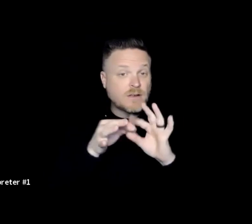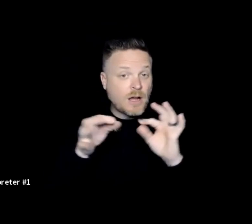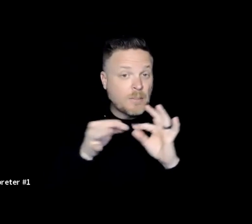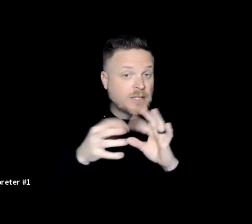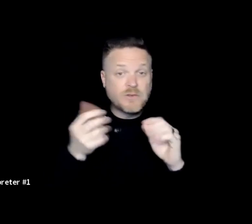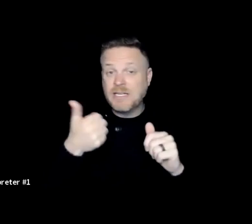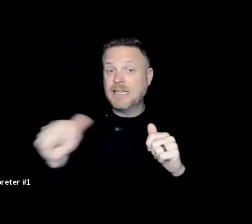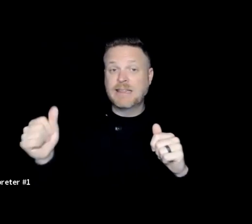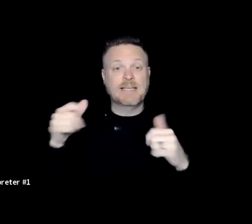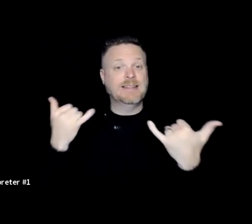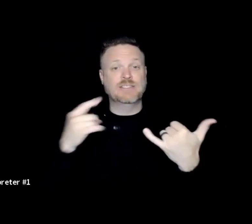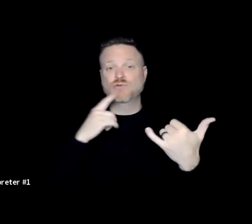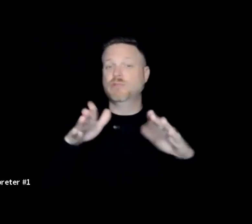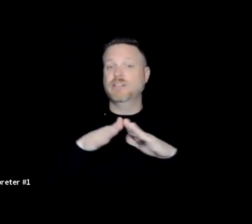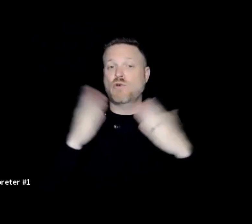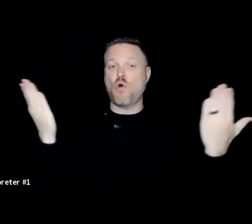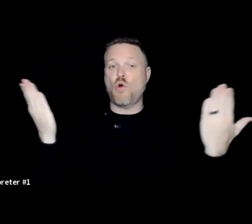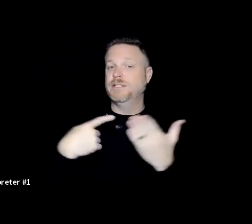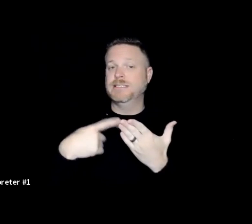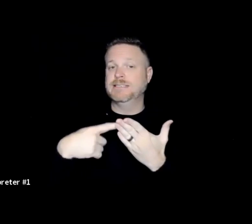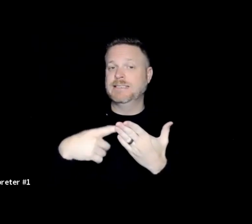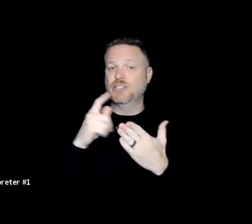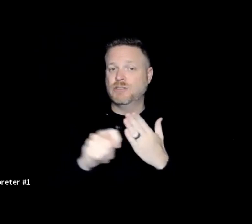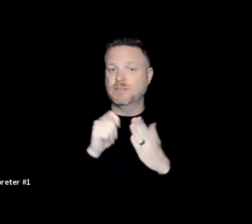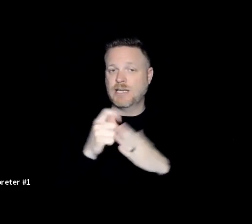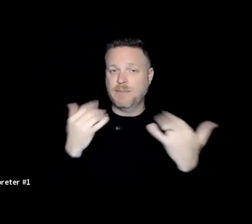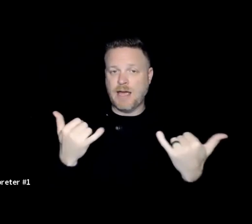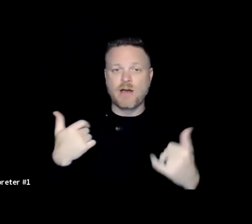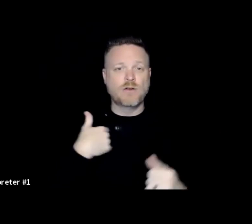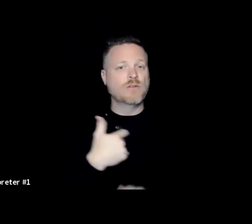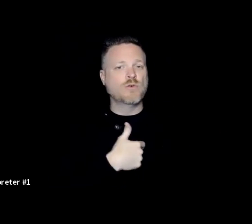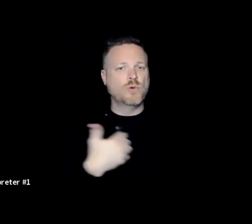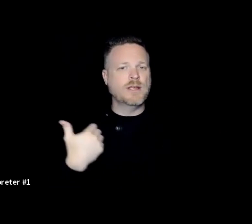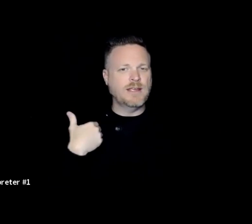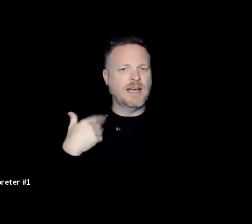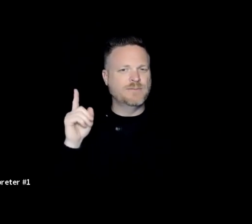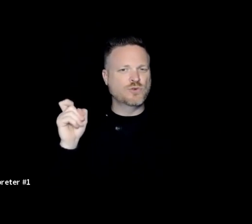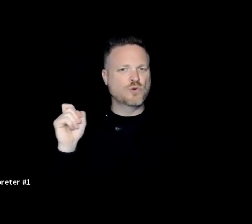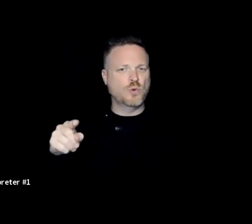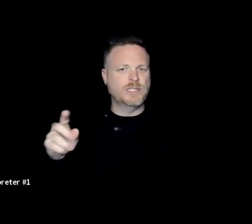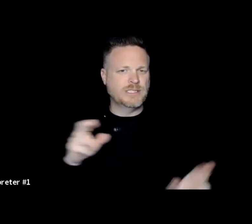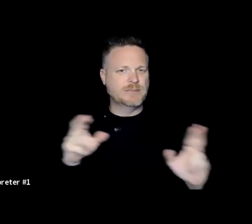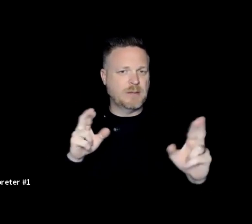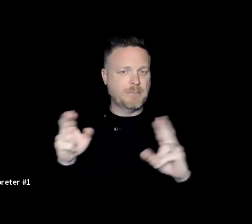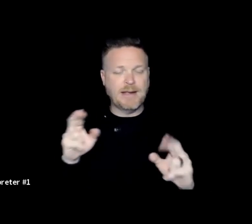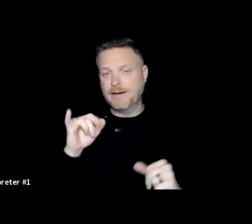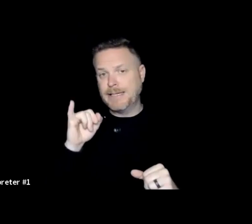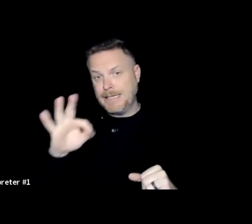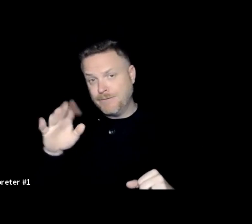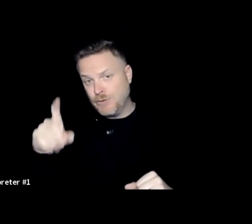this is just a real open discussion time. We do have several questions prepared just in case. This